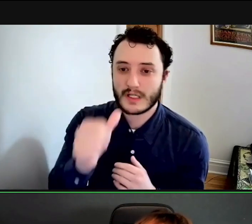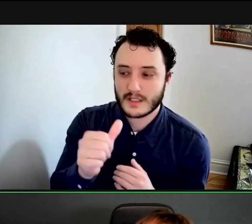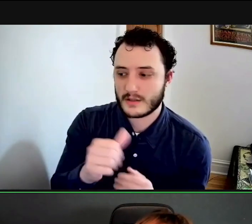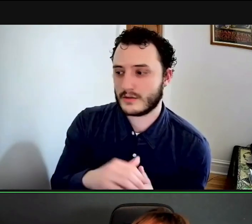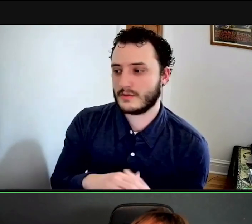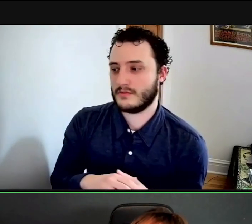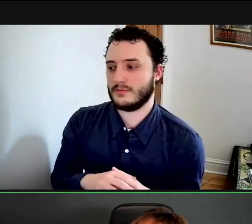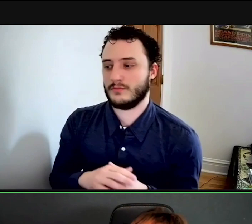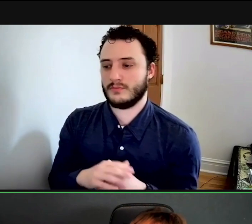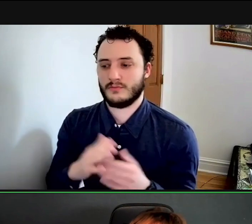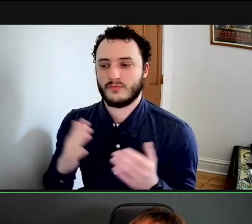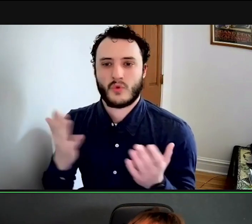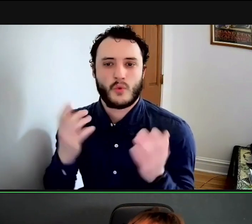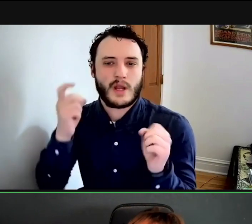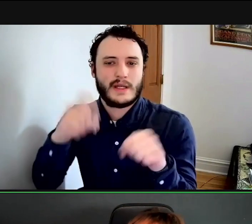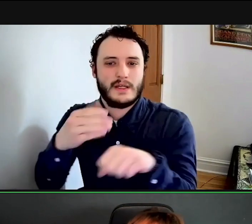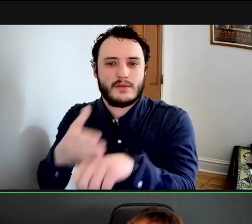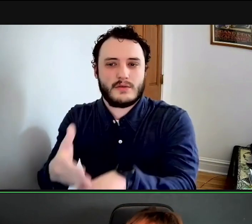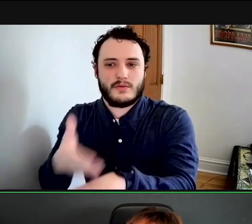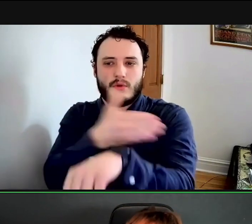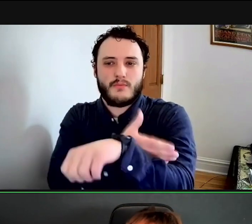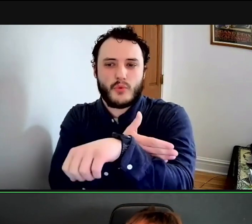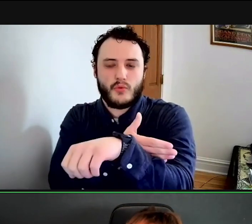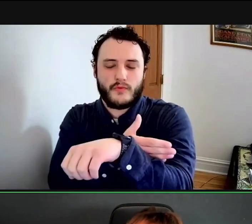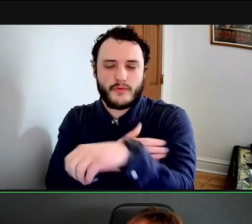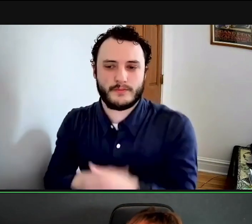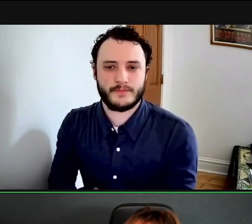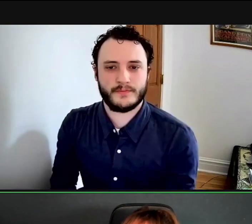of what has worked well and what hasn't worked,